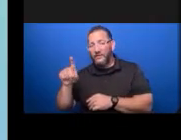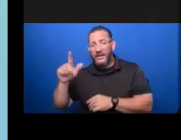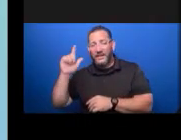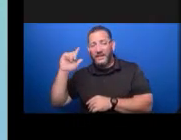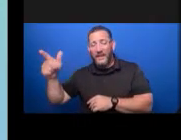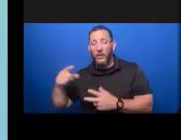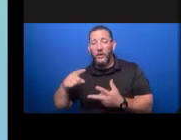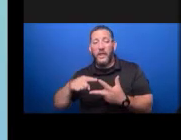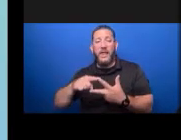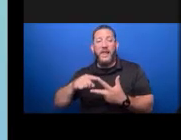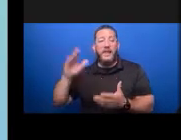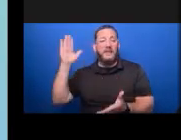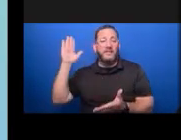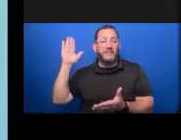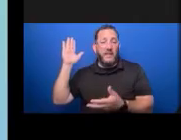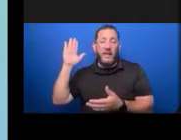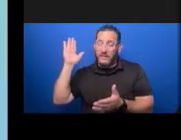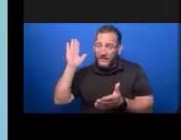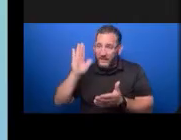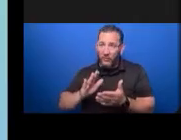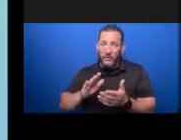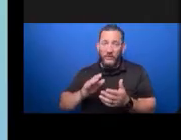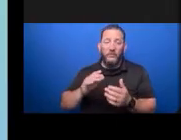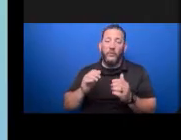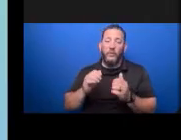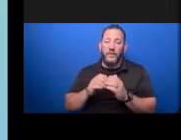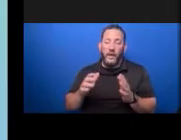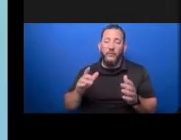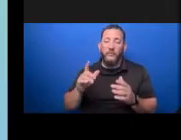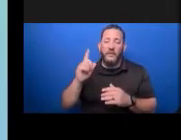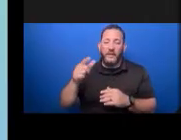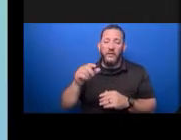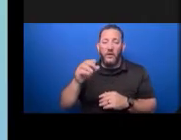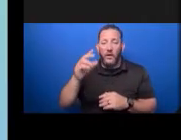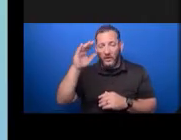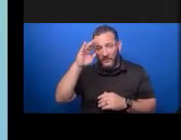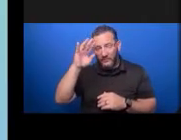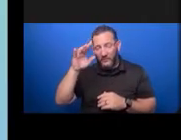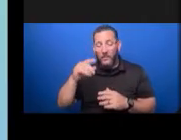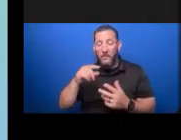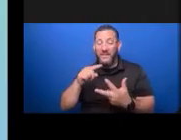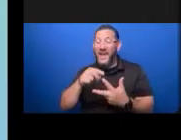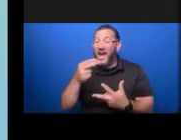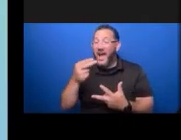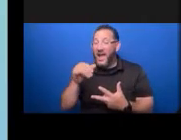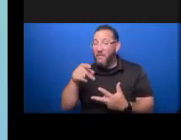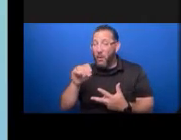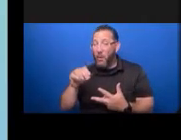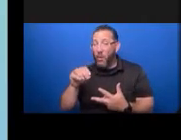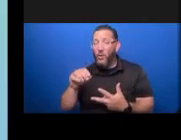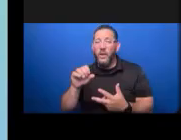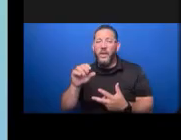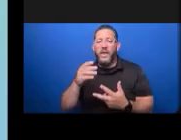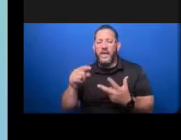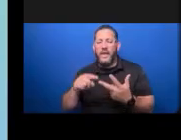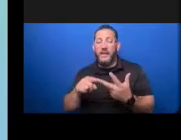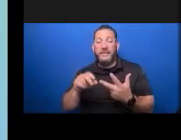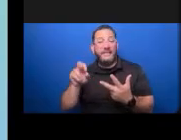without a later autistic diagnosis. At the same time, hyporesponsiveness and sensory seeking behaviors decreased in